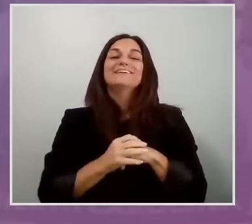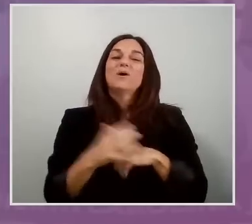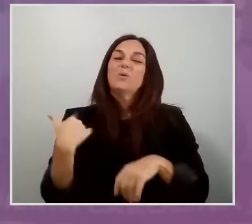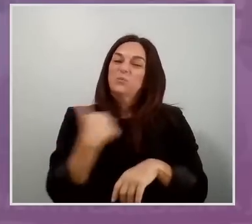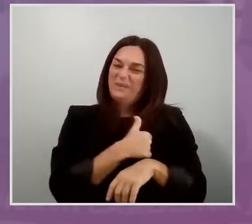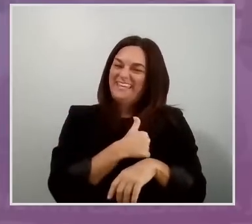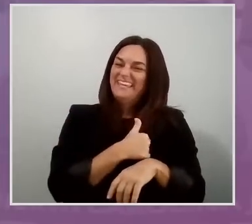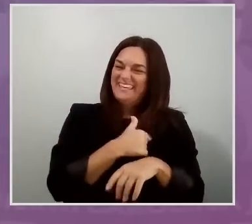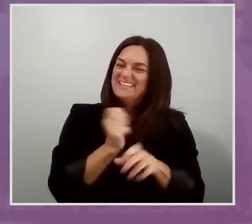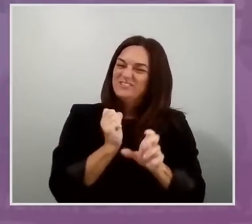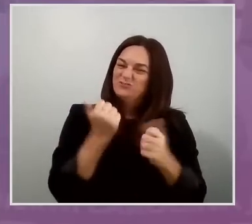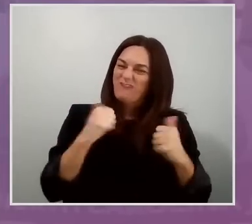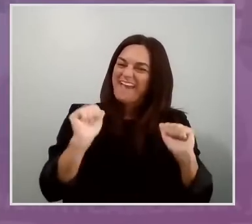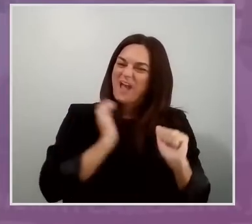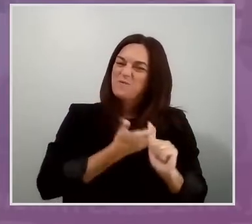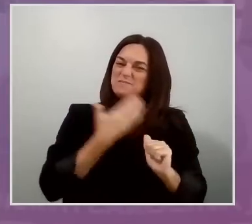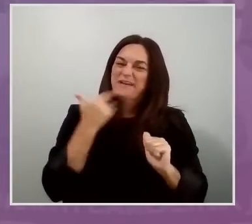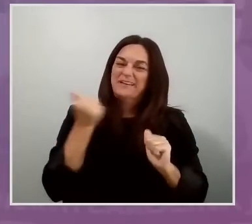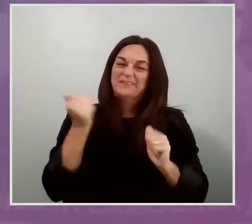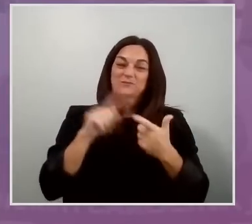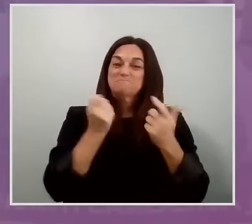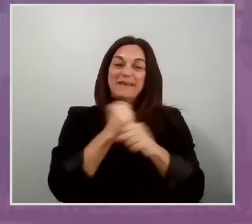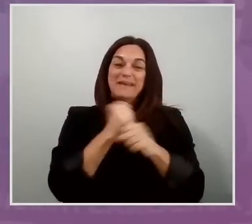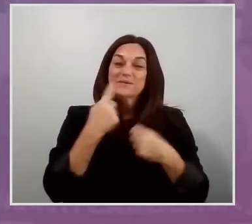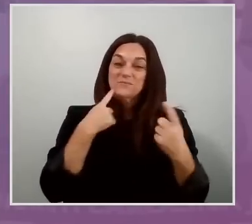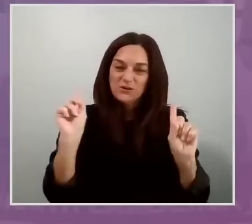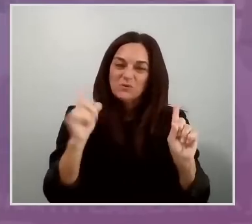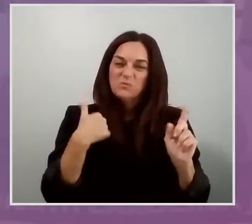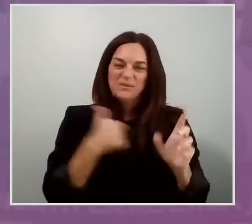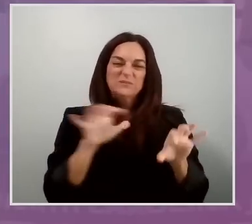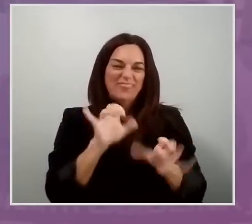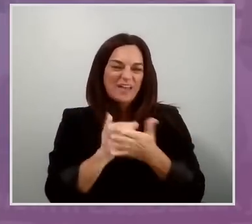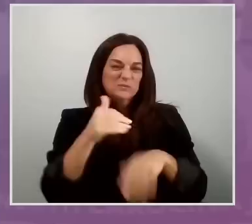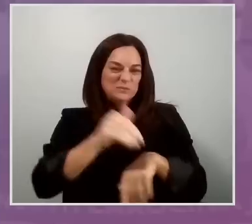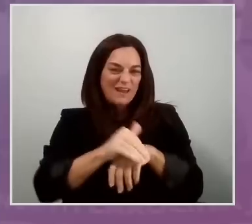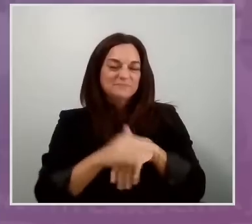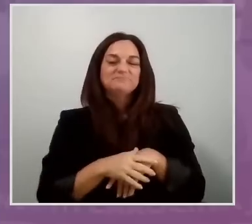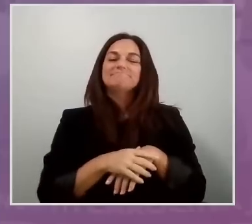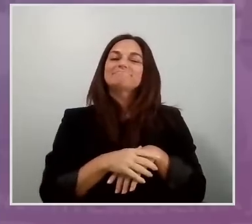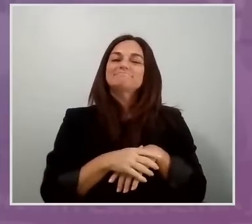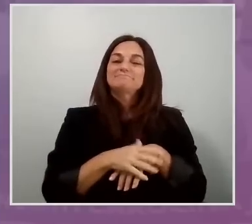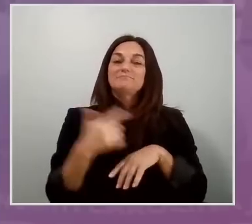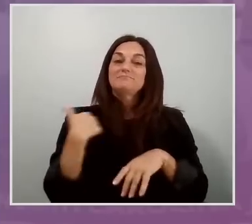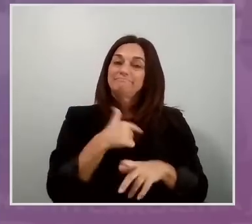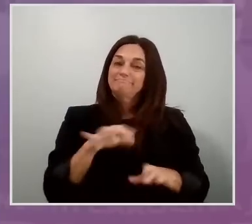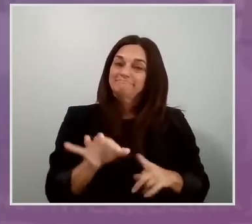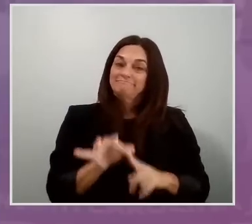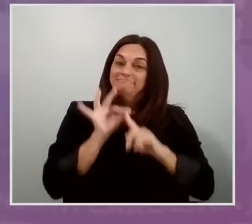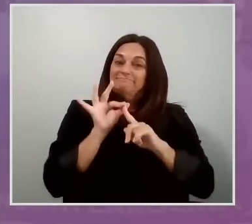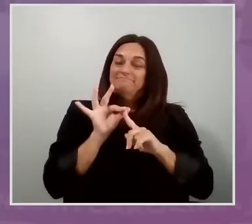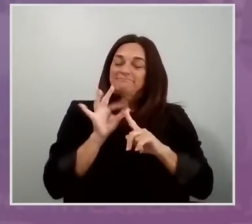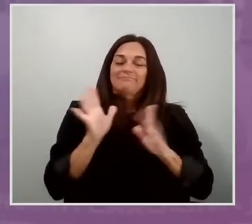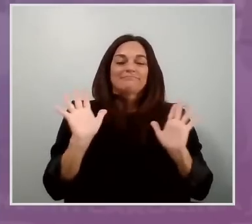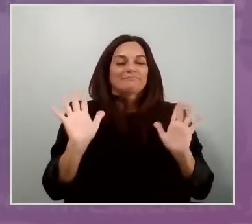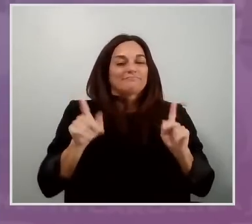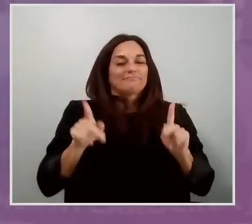AND VERSATILE HOSTS. SO WE TRY TO DO OUR BEST TO MAKE IT WORK.